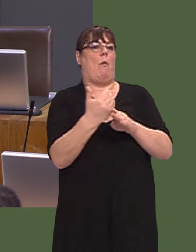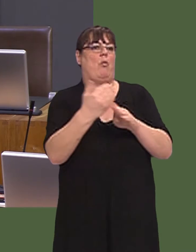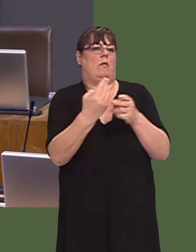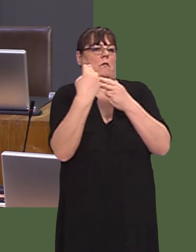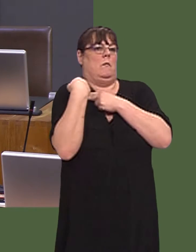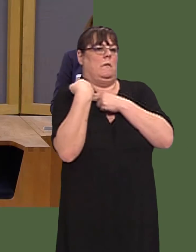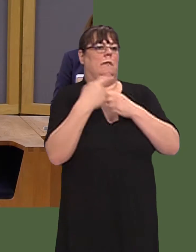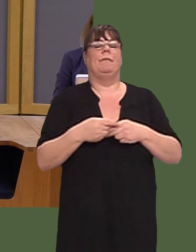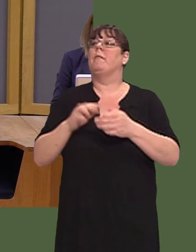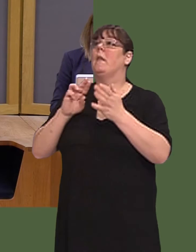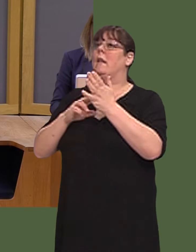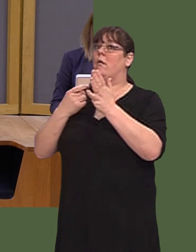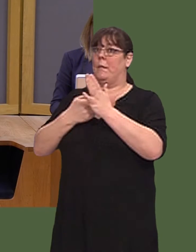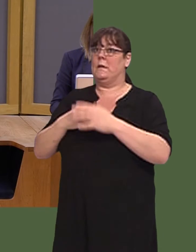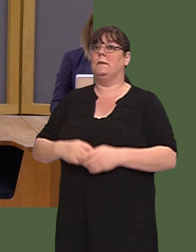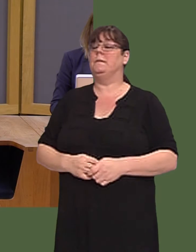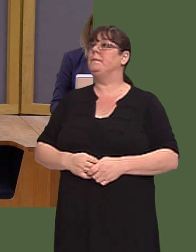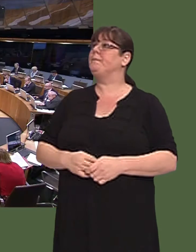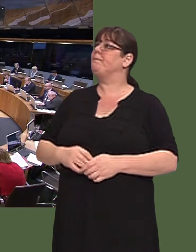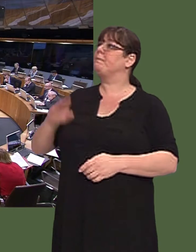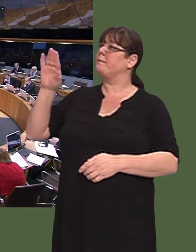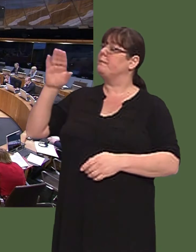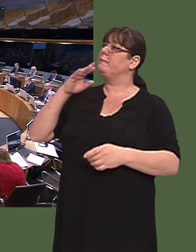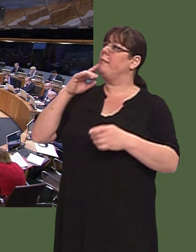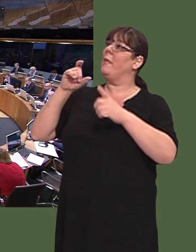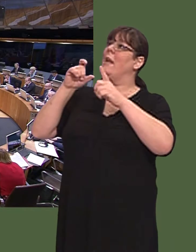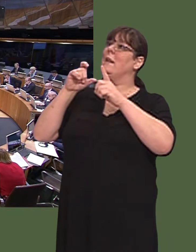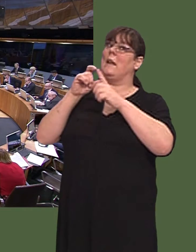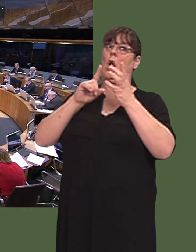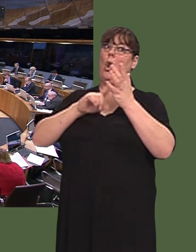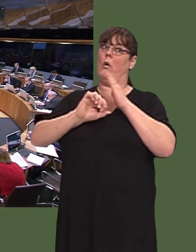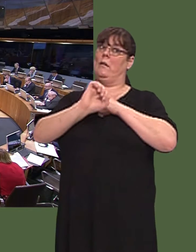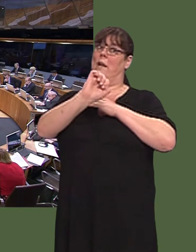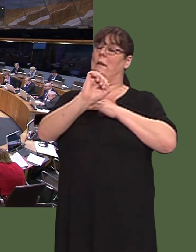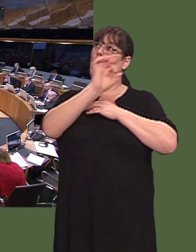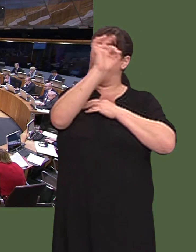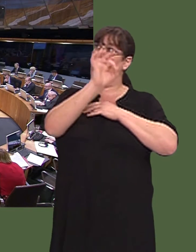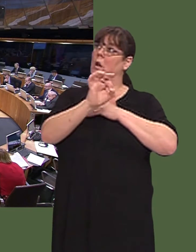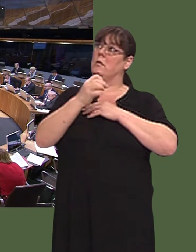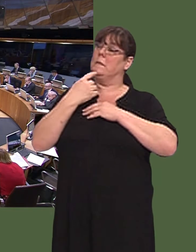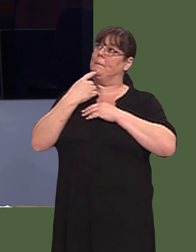Nick Ramsay: First Minister, Dai Lloyd in his opening question mentioned the problems